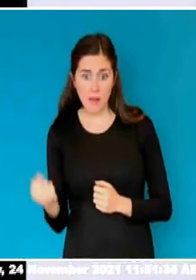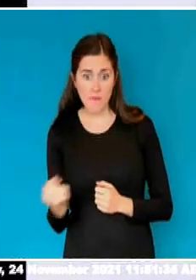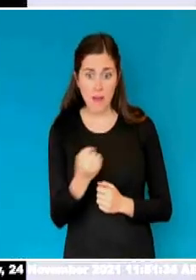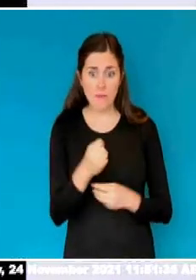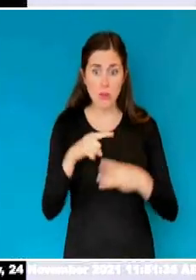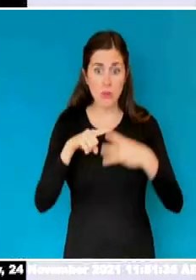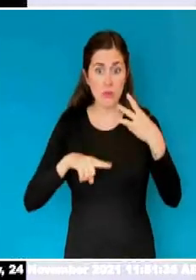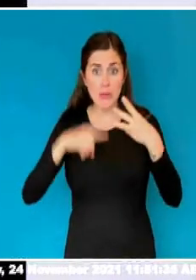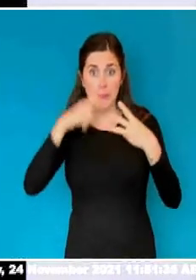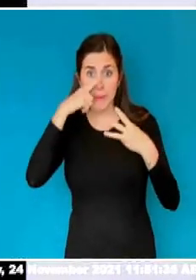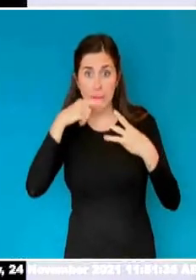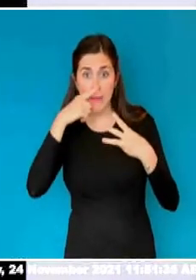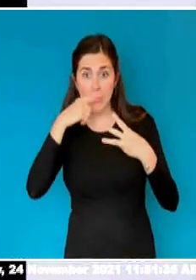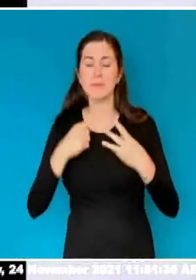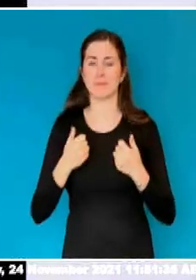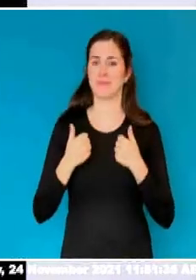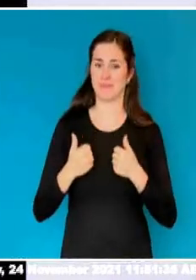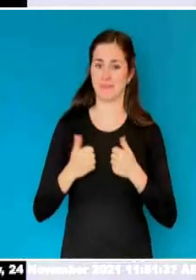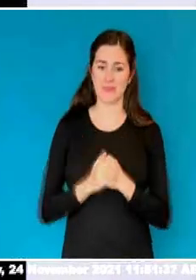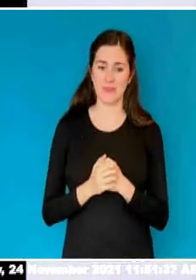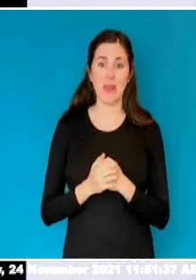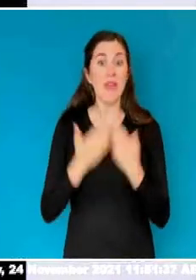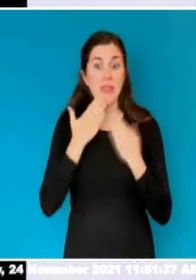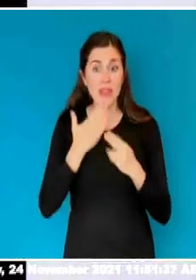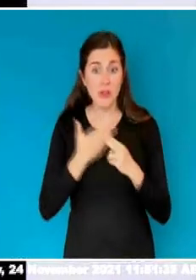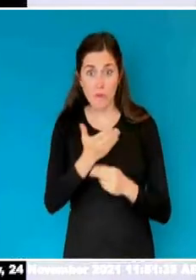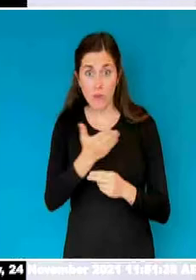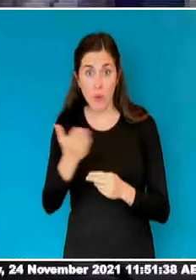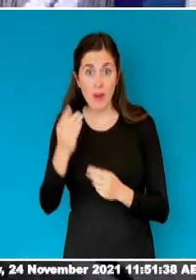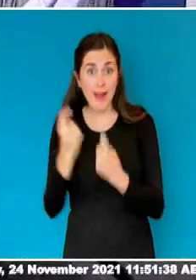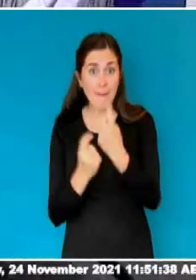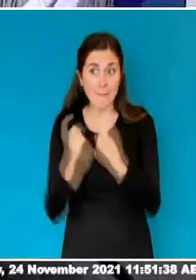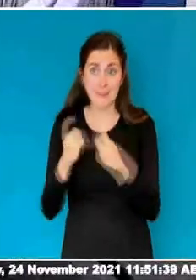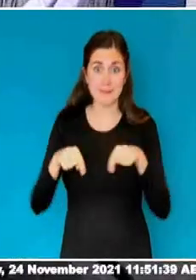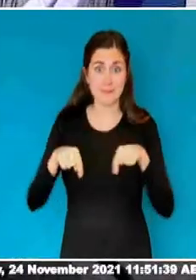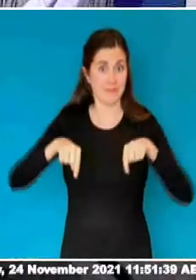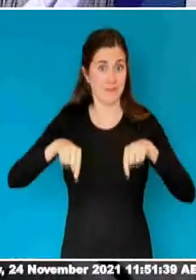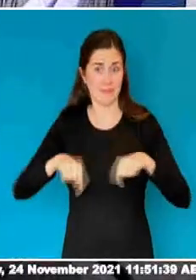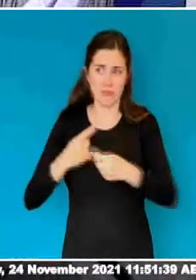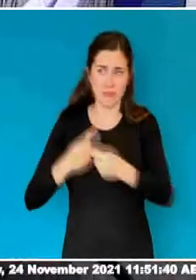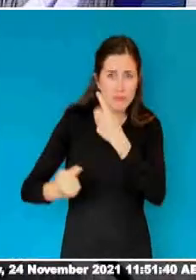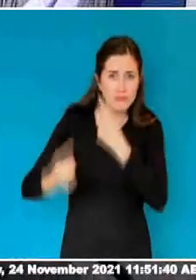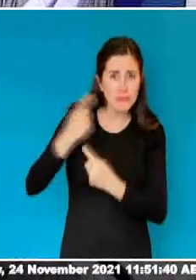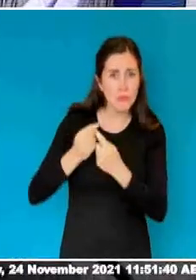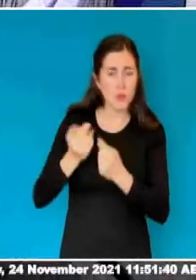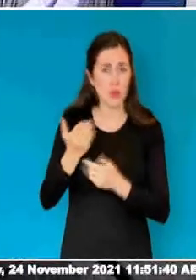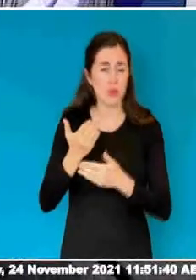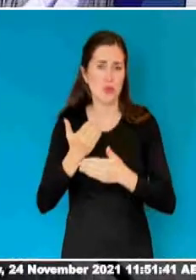Thank you very much for attending the Royal Commission to give evidence. We appreciate your assistance.